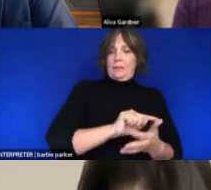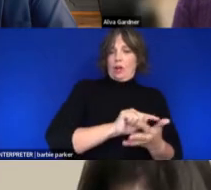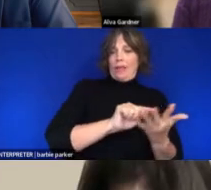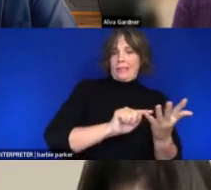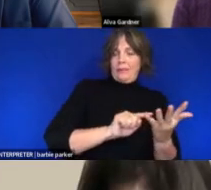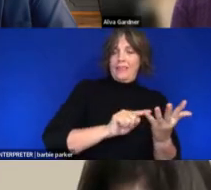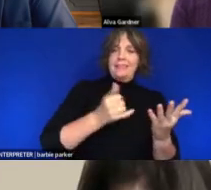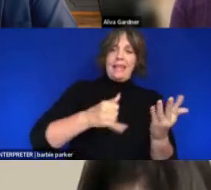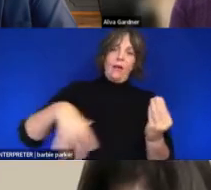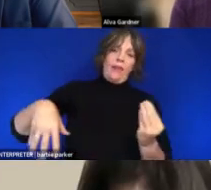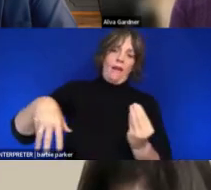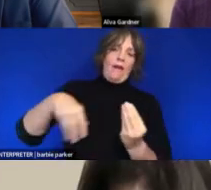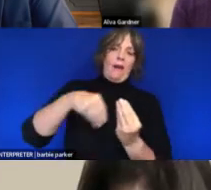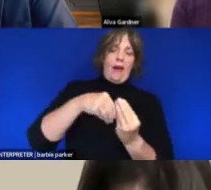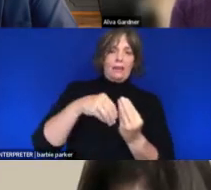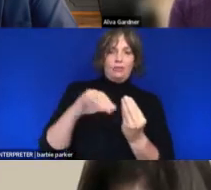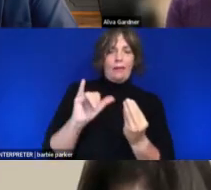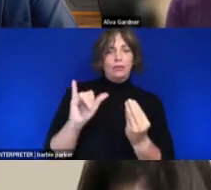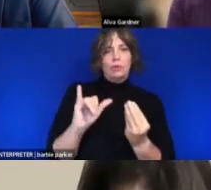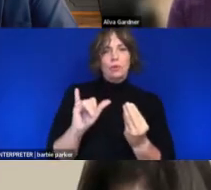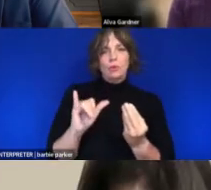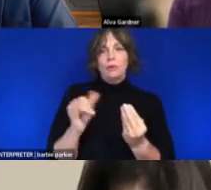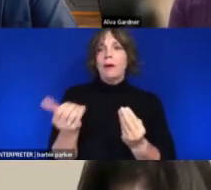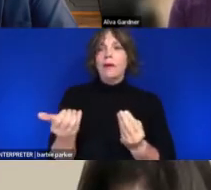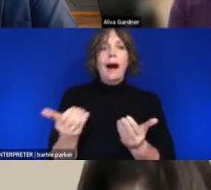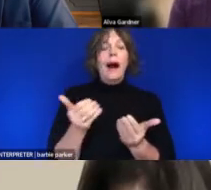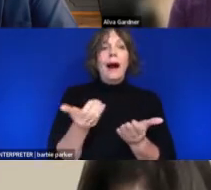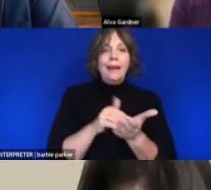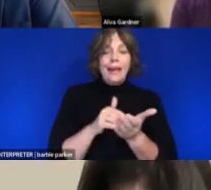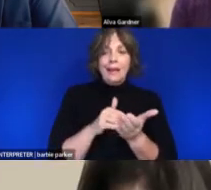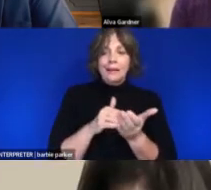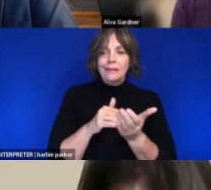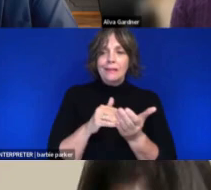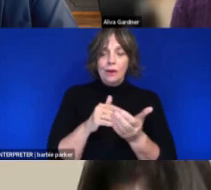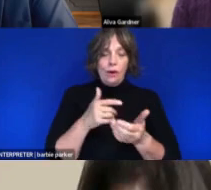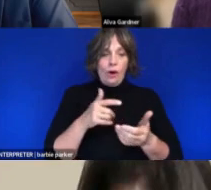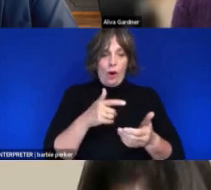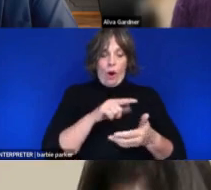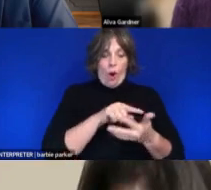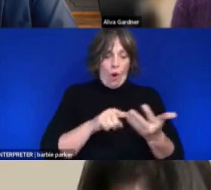to again, on top of that, advocate for something that